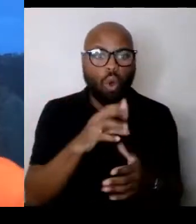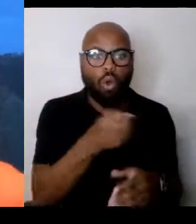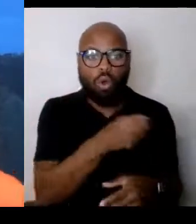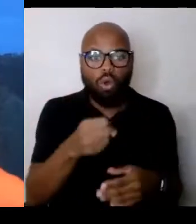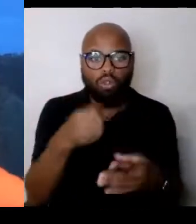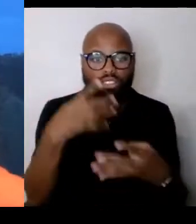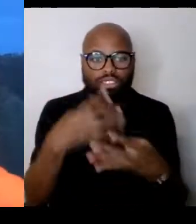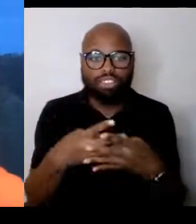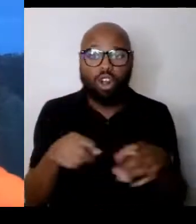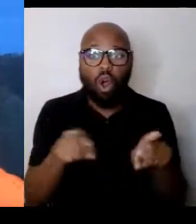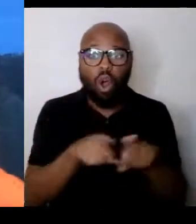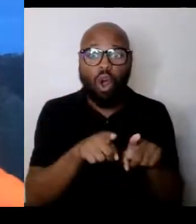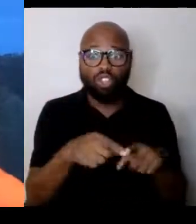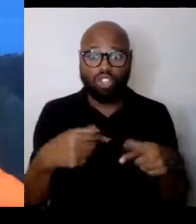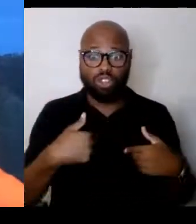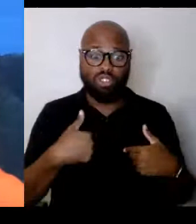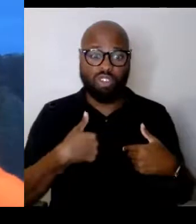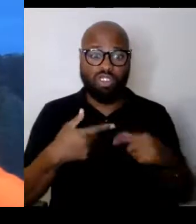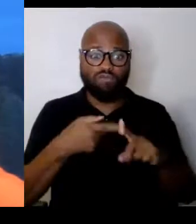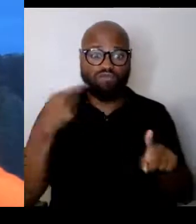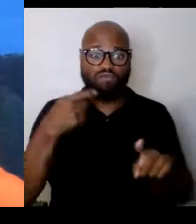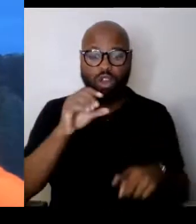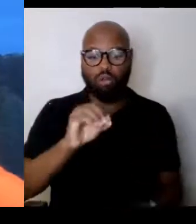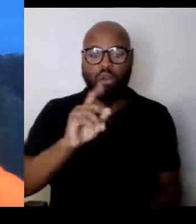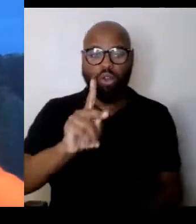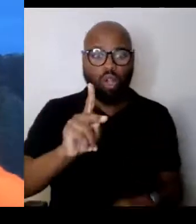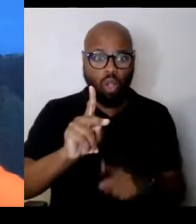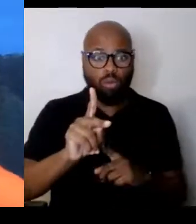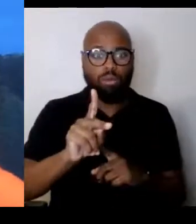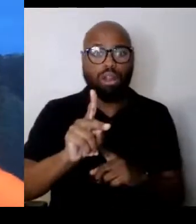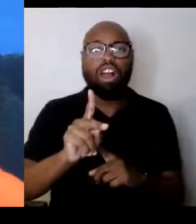where one of the strictest bans on abortion access